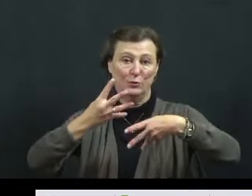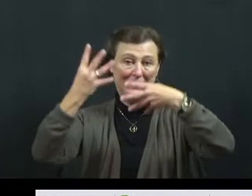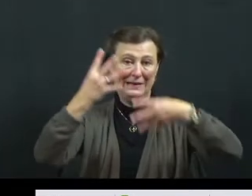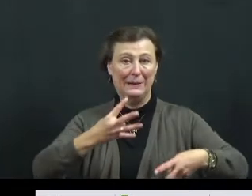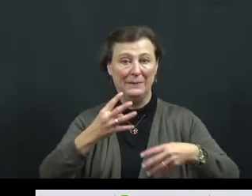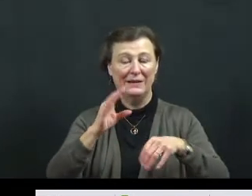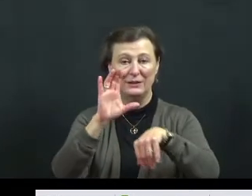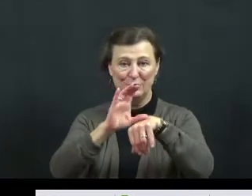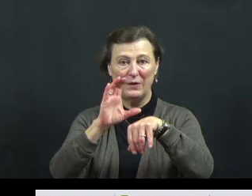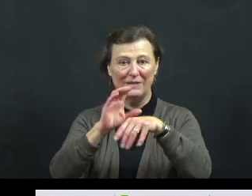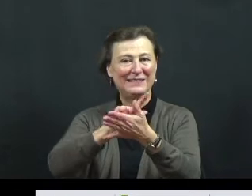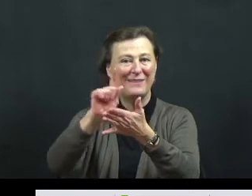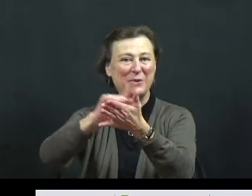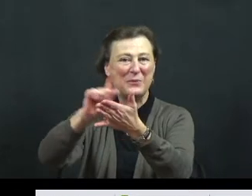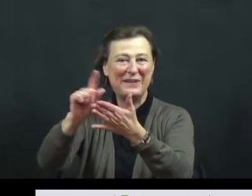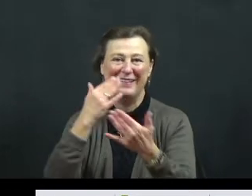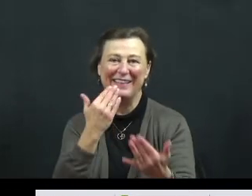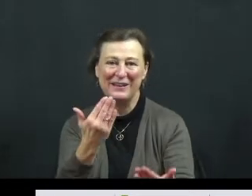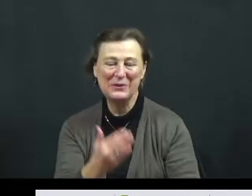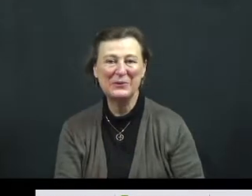Thank you.